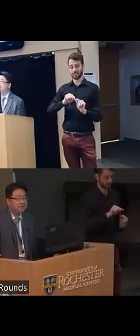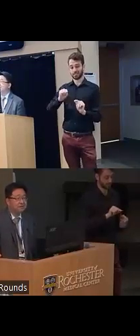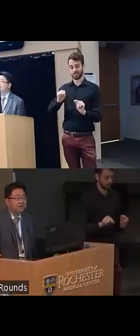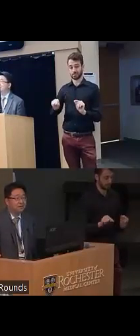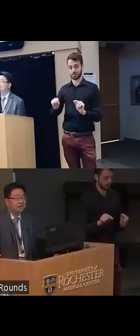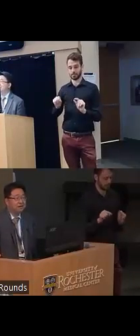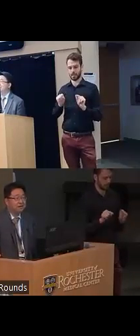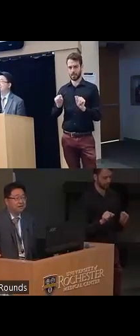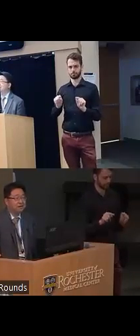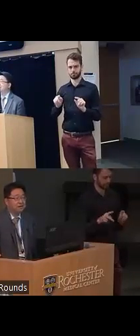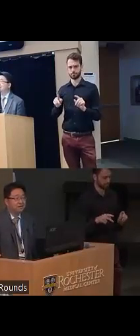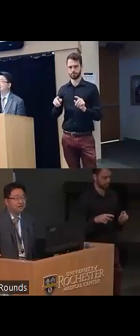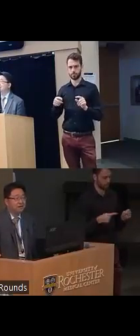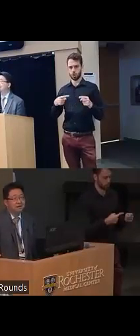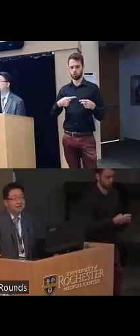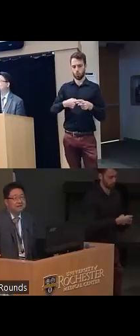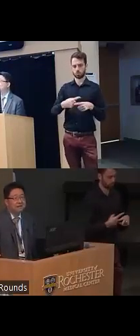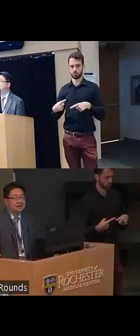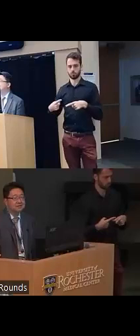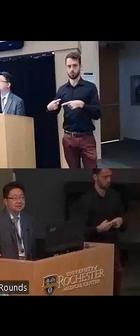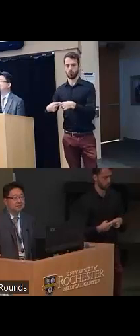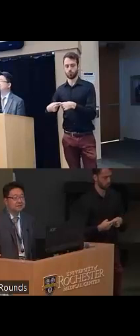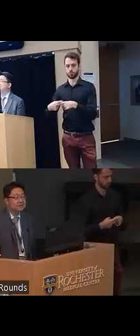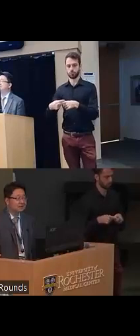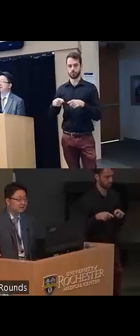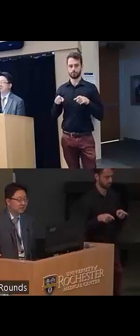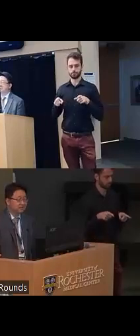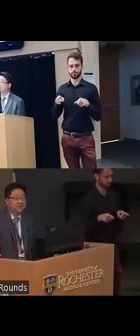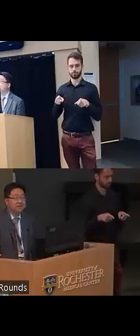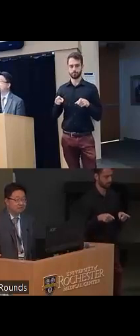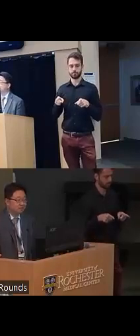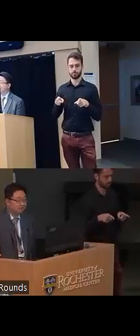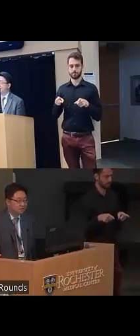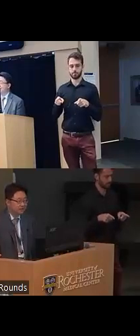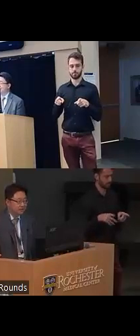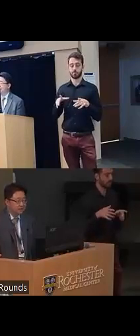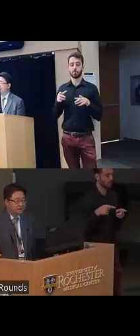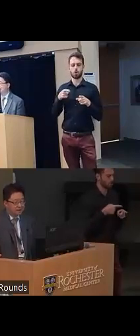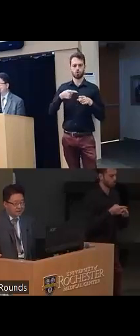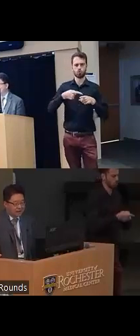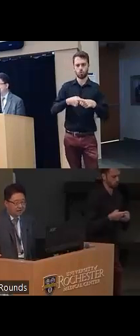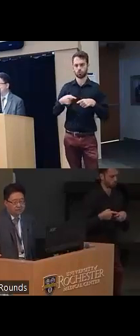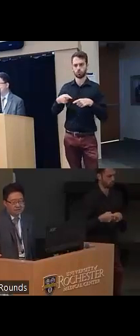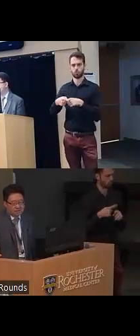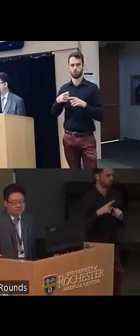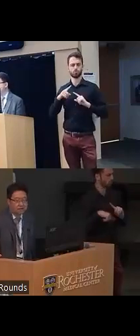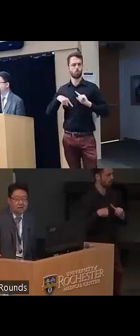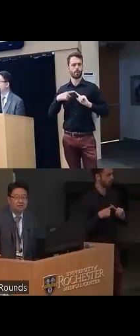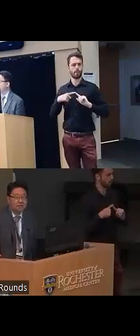of uh uh in the telecentric in-person psychiatry in the middle of covet and then now this is where